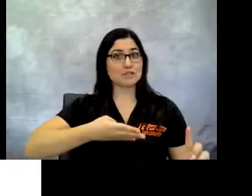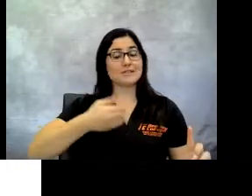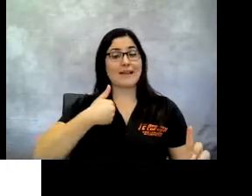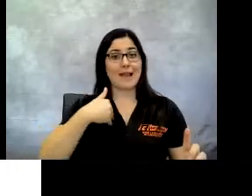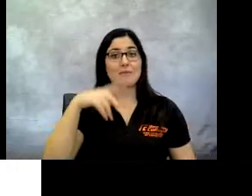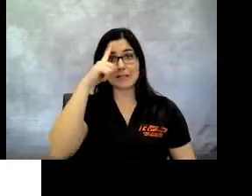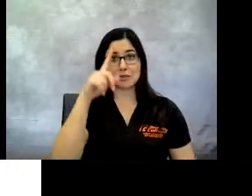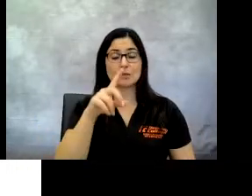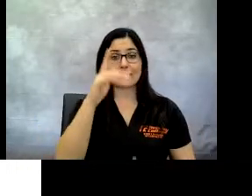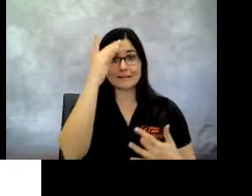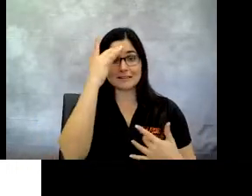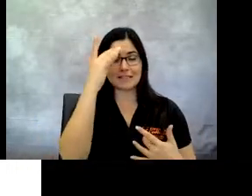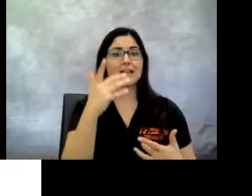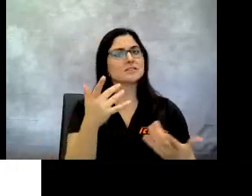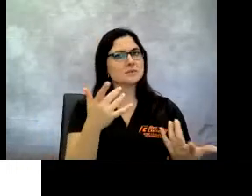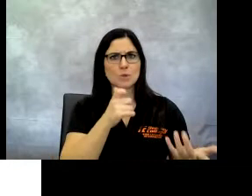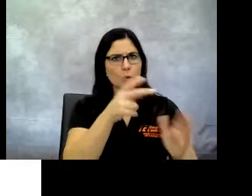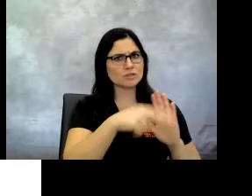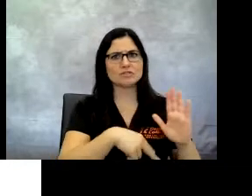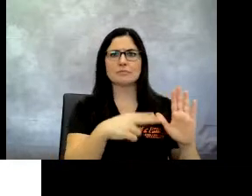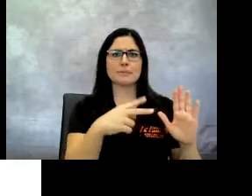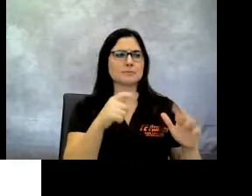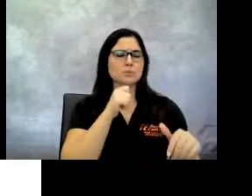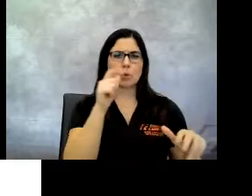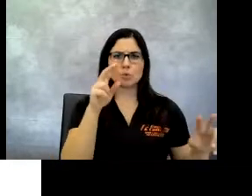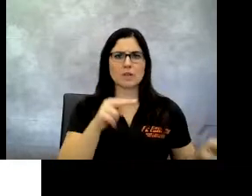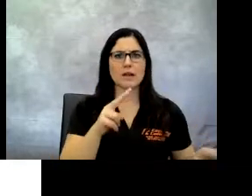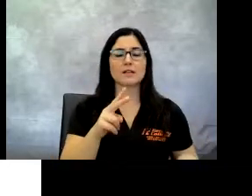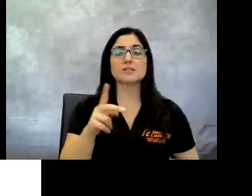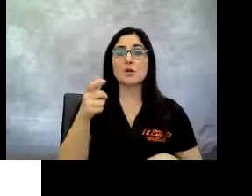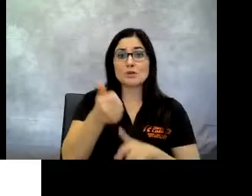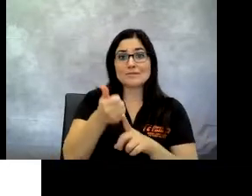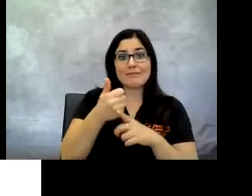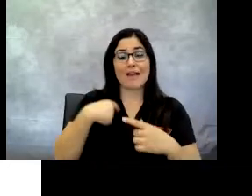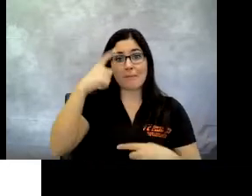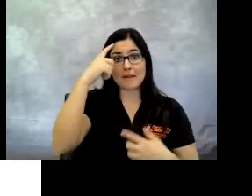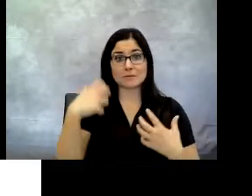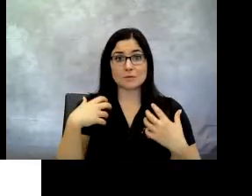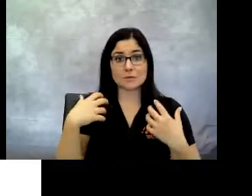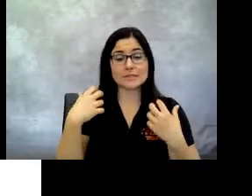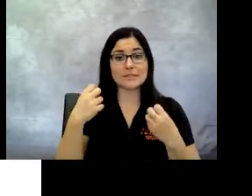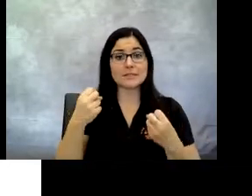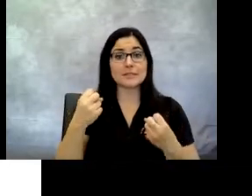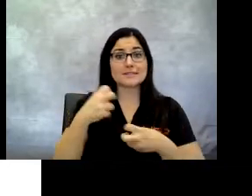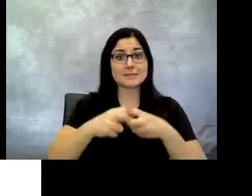Talk openly of your own experiences of mental illness if you feel comfortable because sometimes if you're